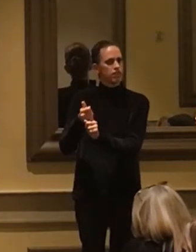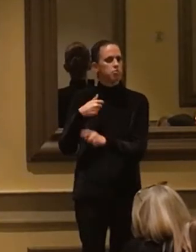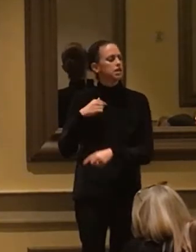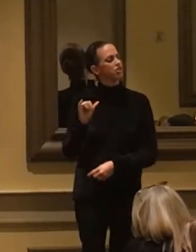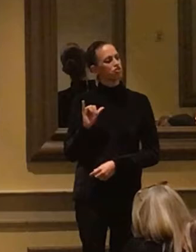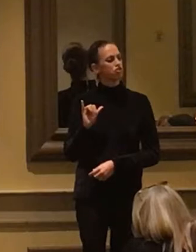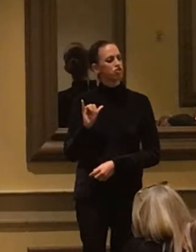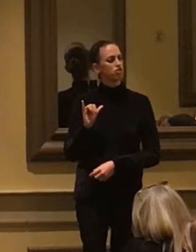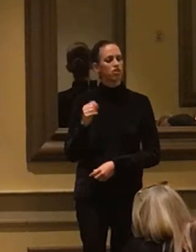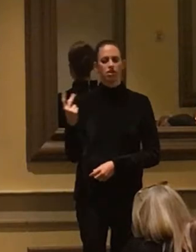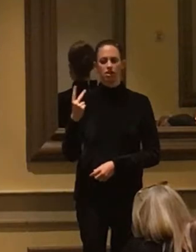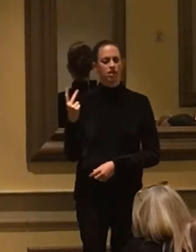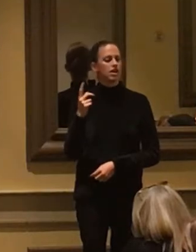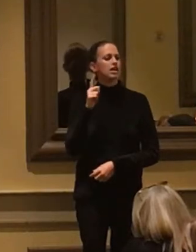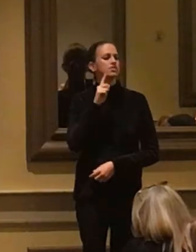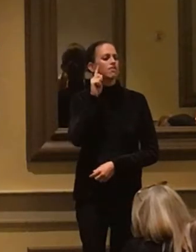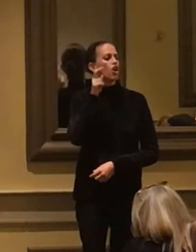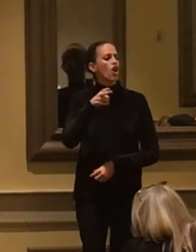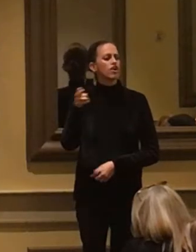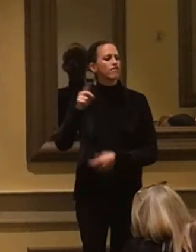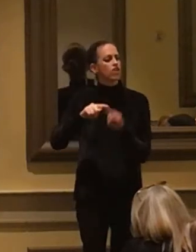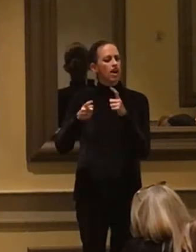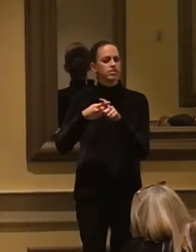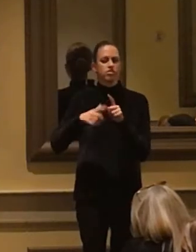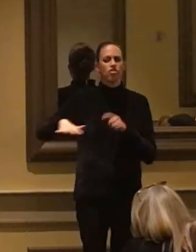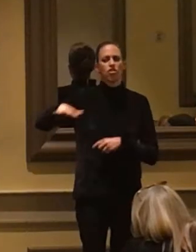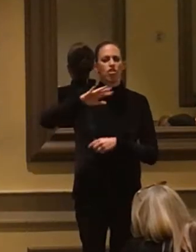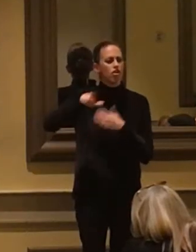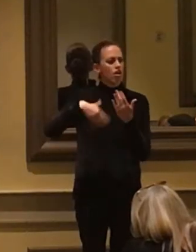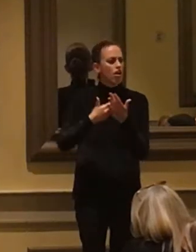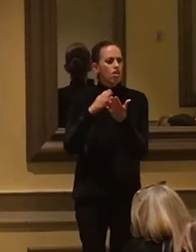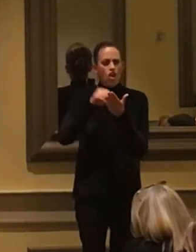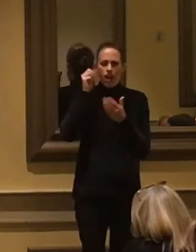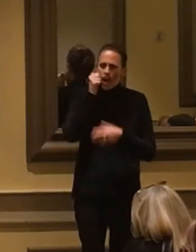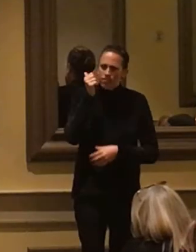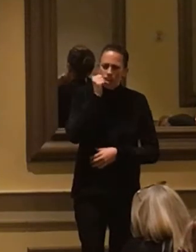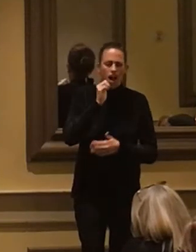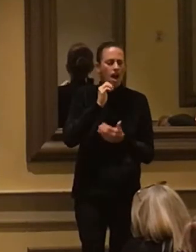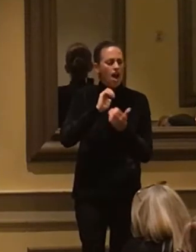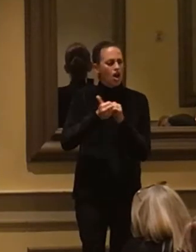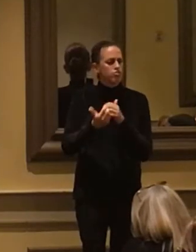Her and I, my deaf and hard of hearing friend, are learning every day how to embrace this part of ourselves